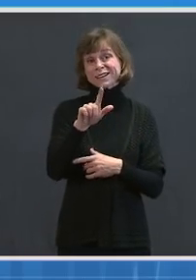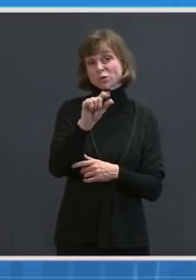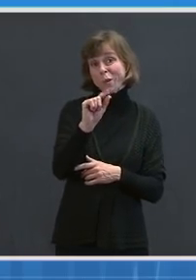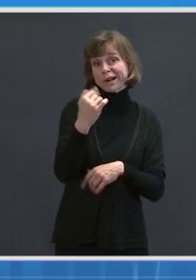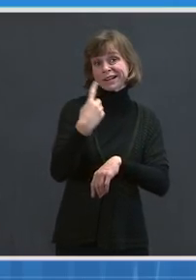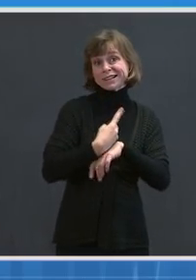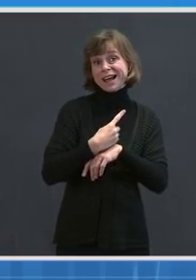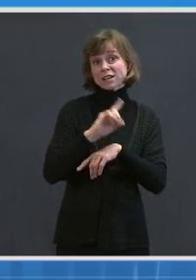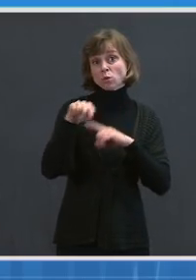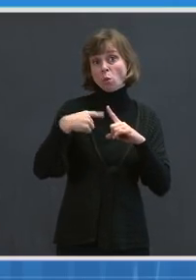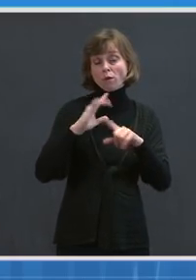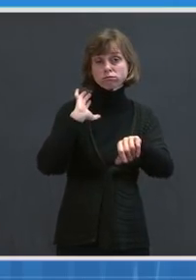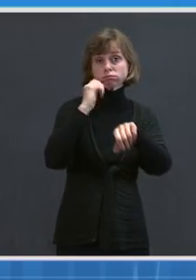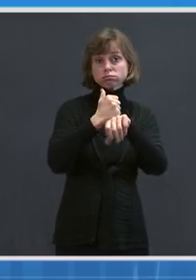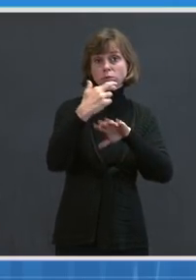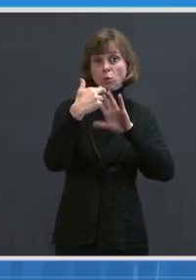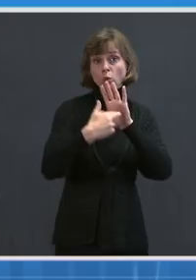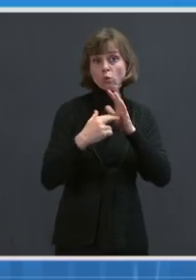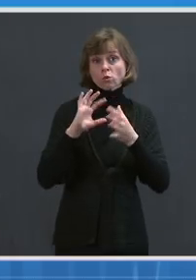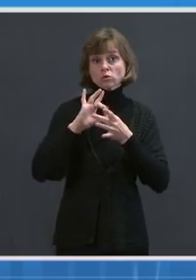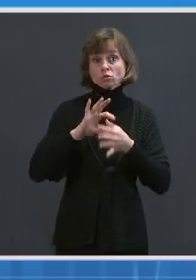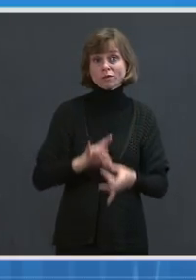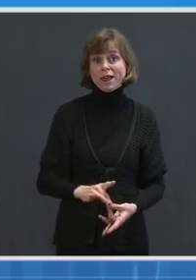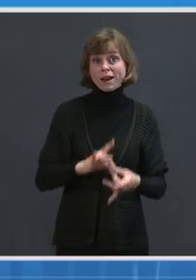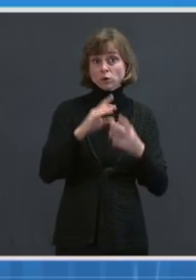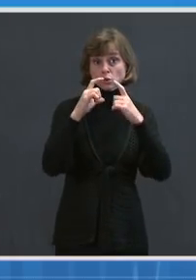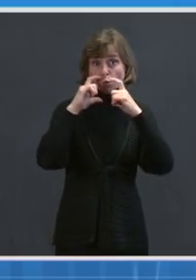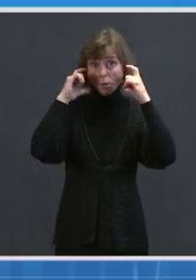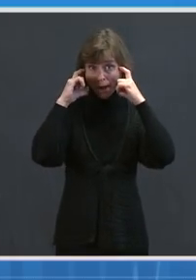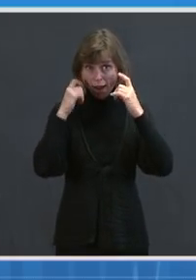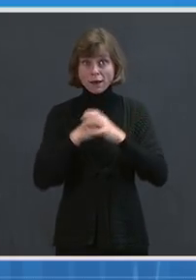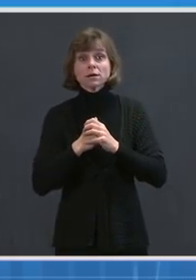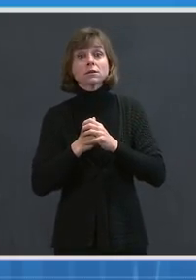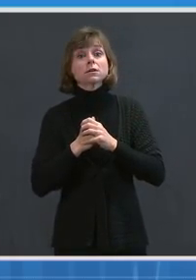And protective effect of the mask mandates grew stronger over time.